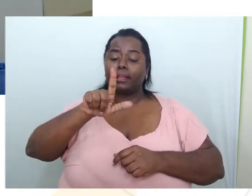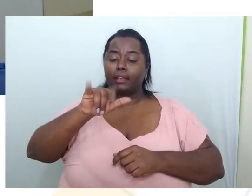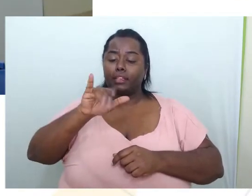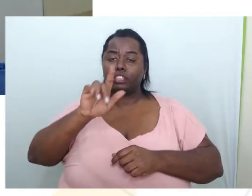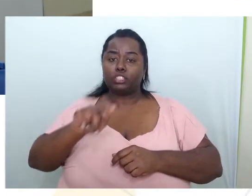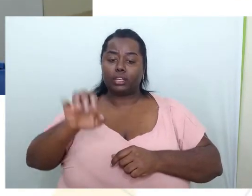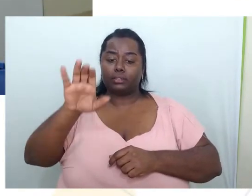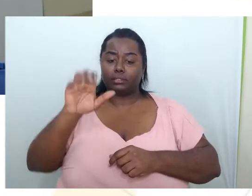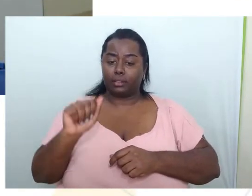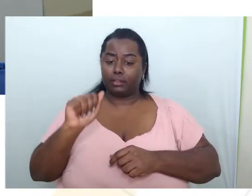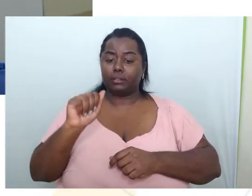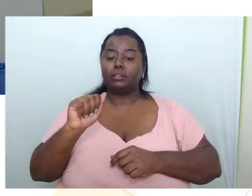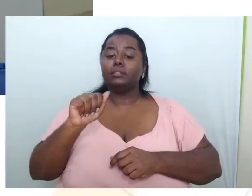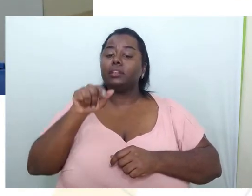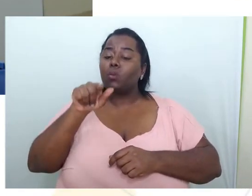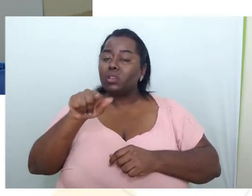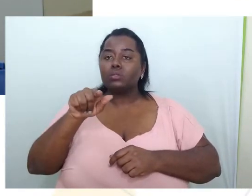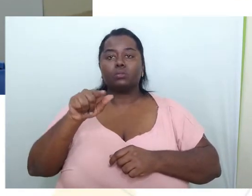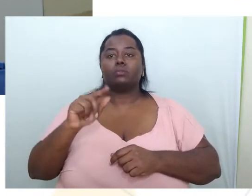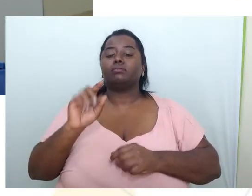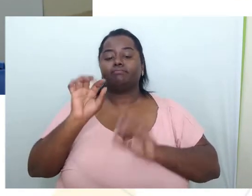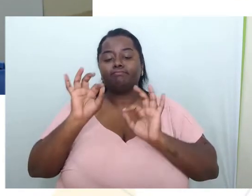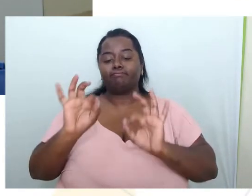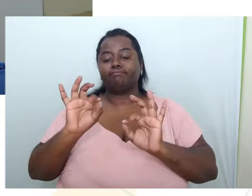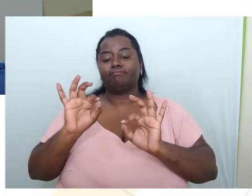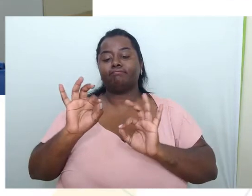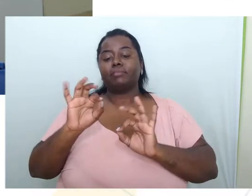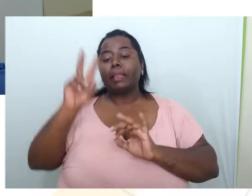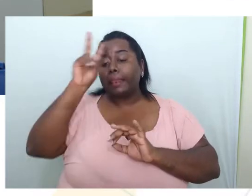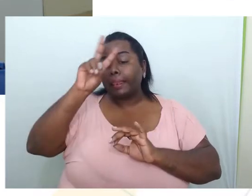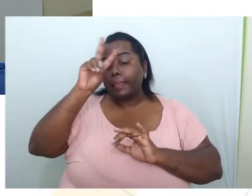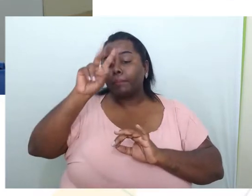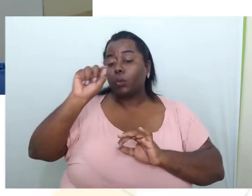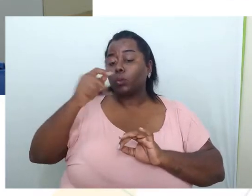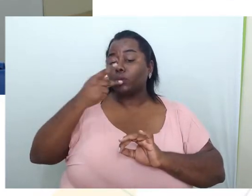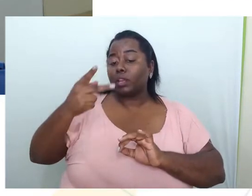I'm not saying I'm arguing that but remember I'm talking about ethics of